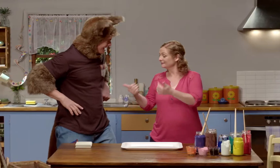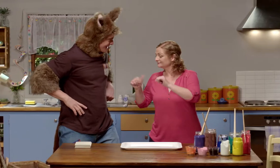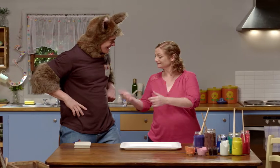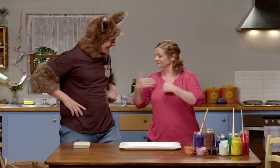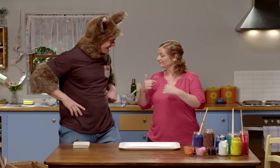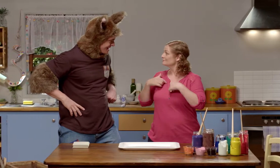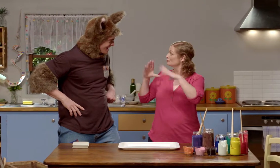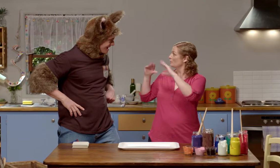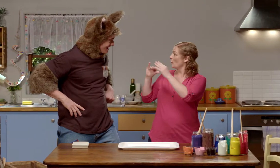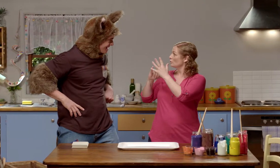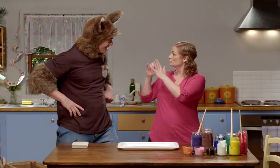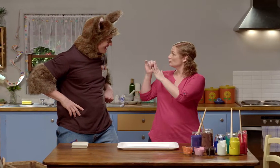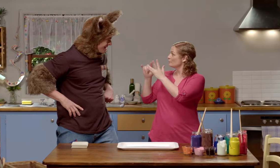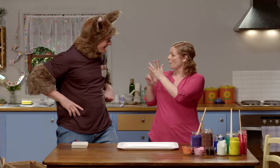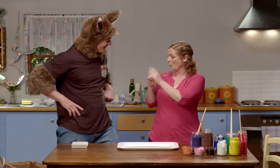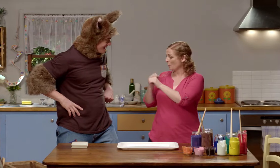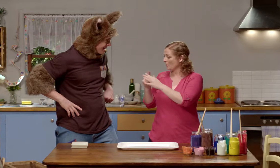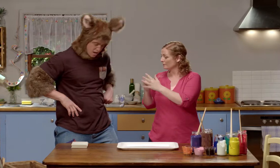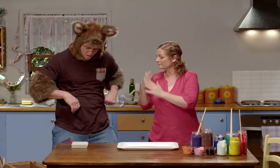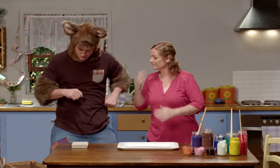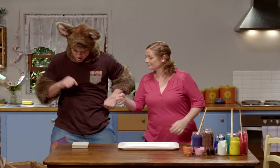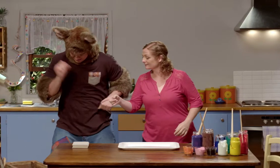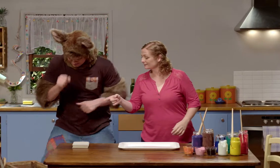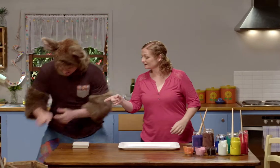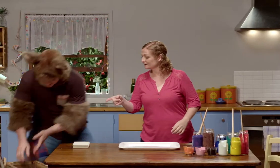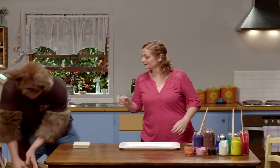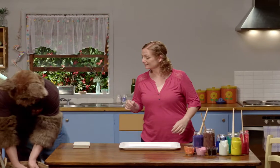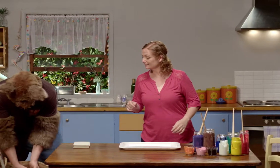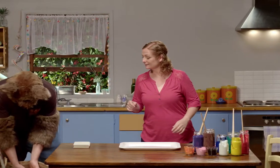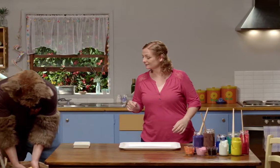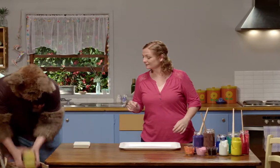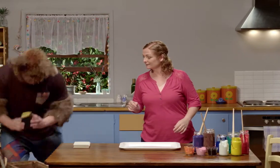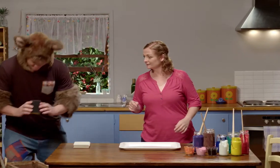Great, now can you please get the sponges out of the box? Yep.